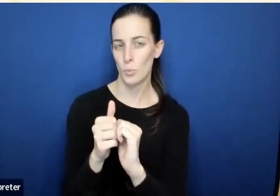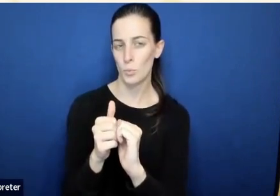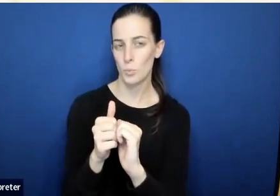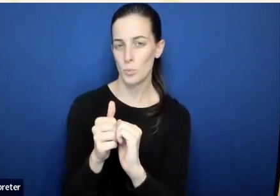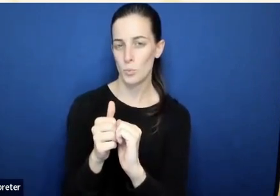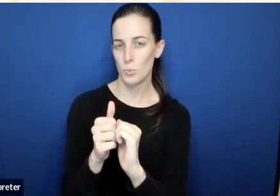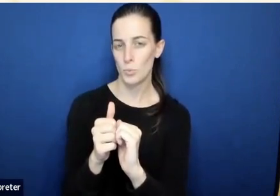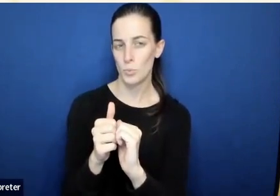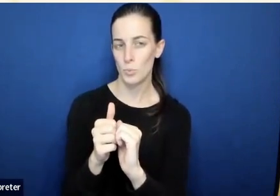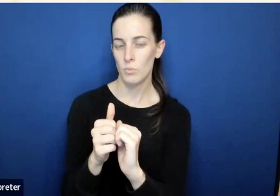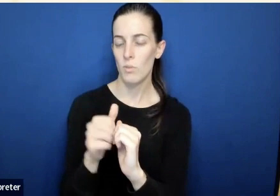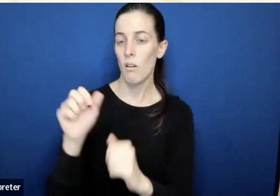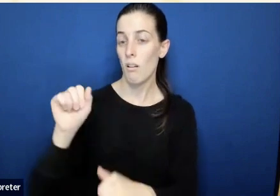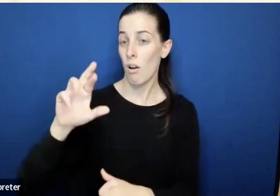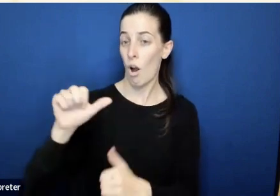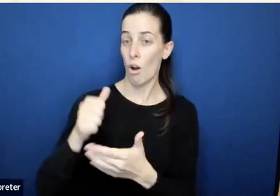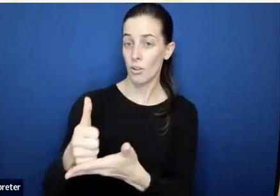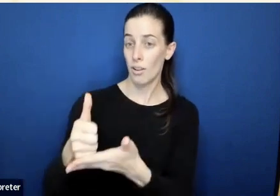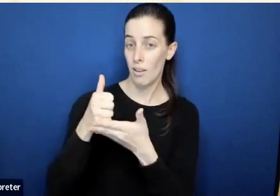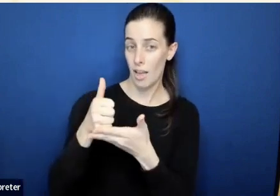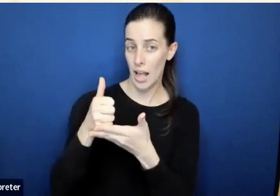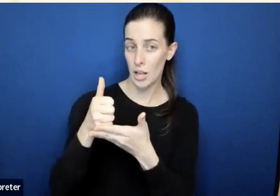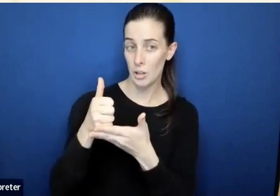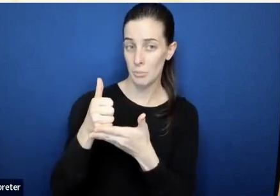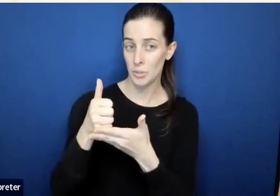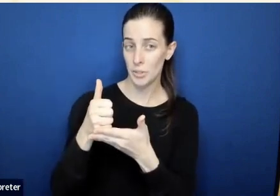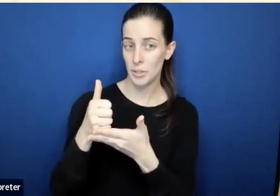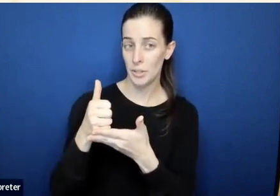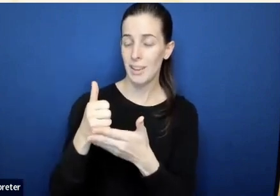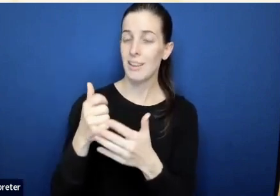ARIA helps in adding role, name, state, et cetera,